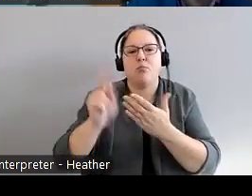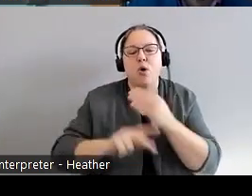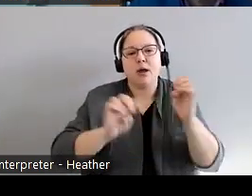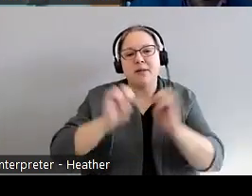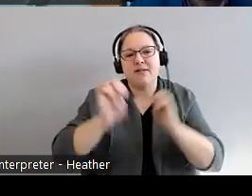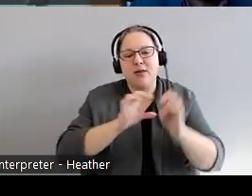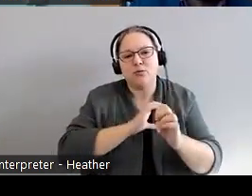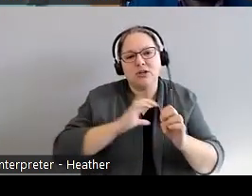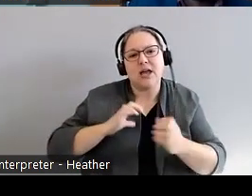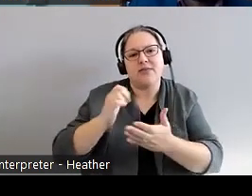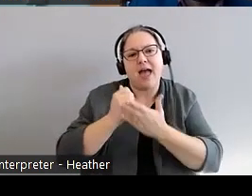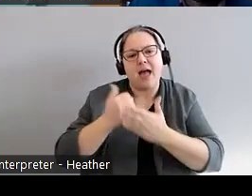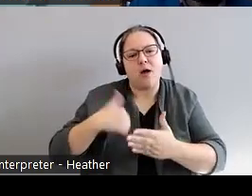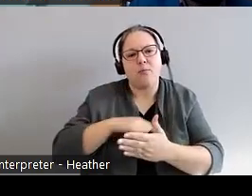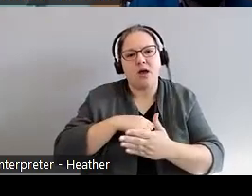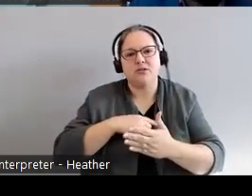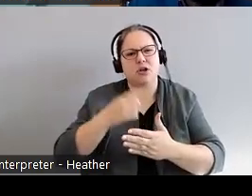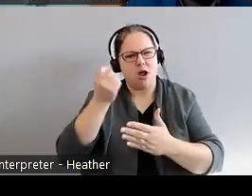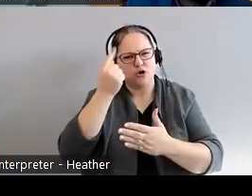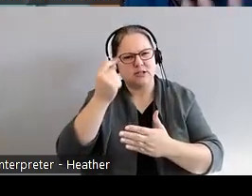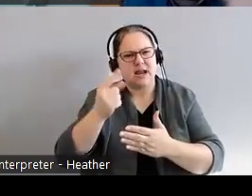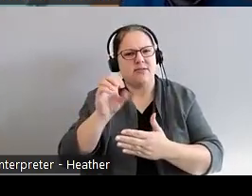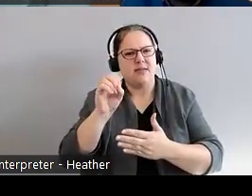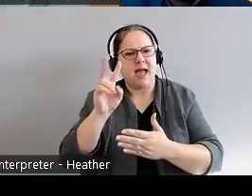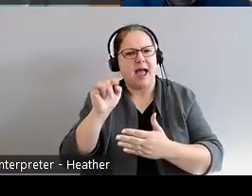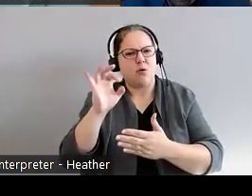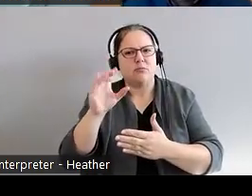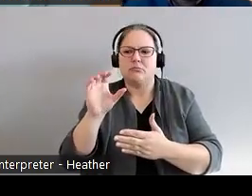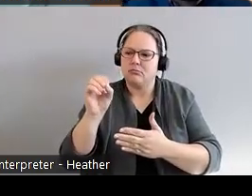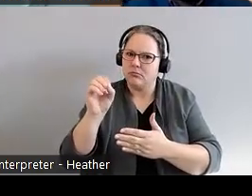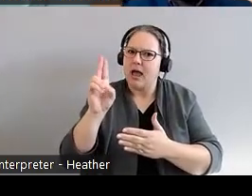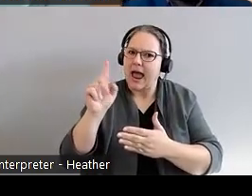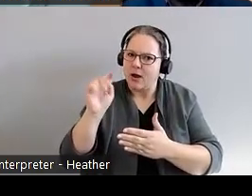us define what kinds of outcomes we were going to be looking at. So we generally target patients